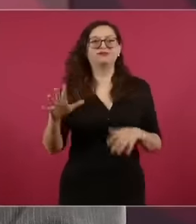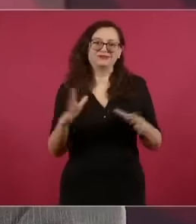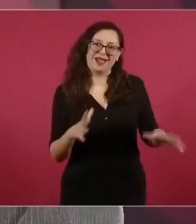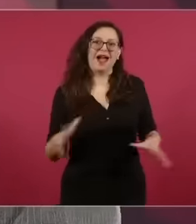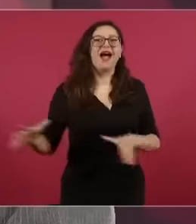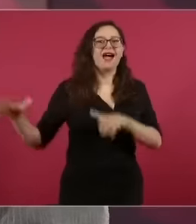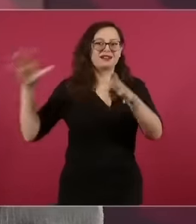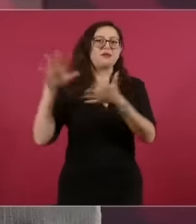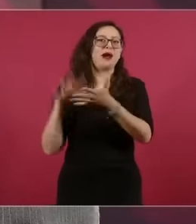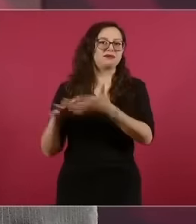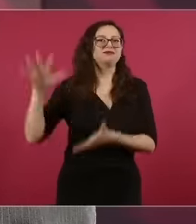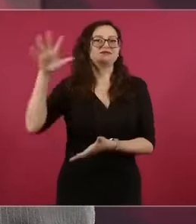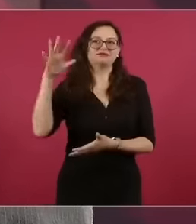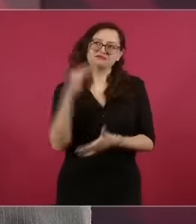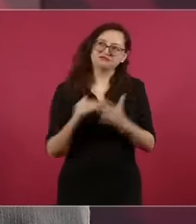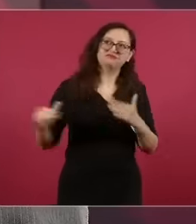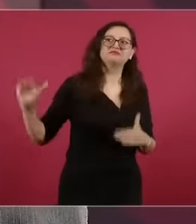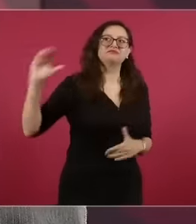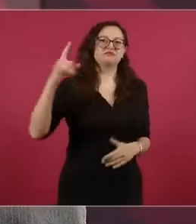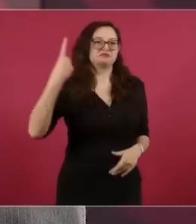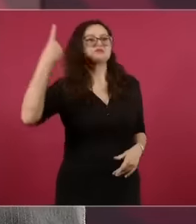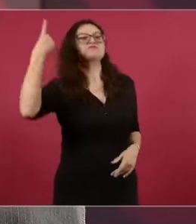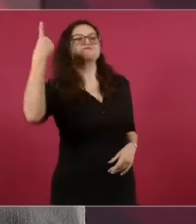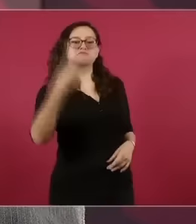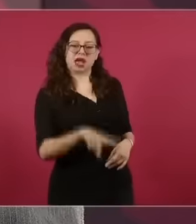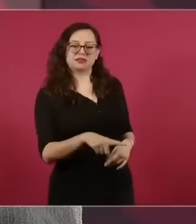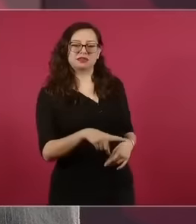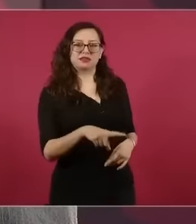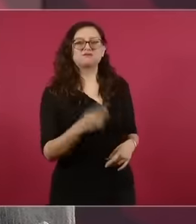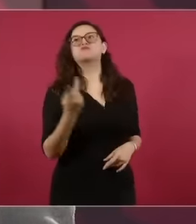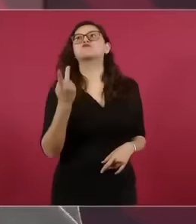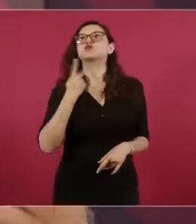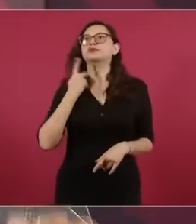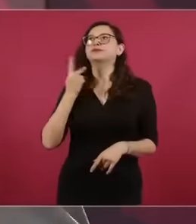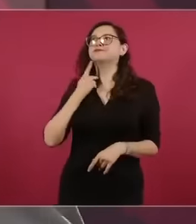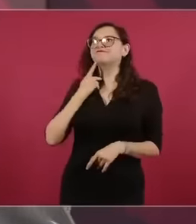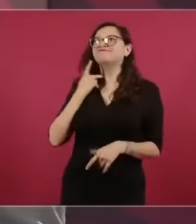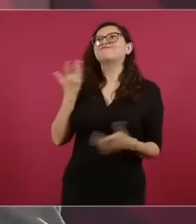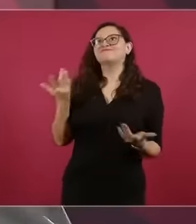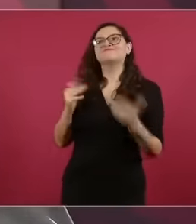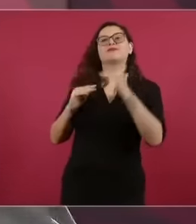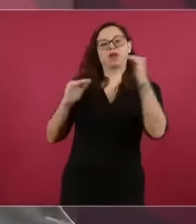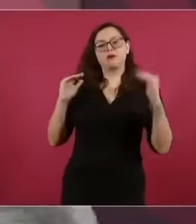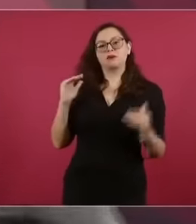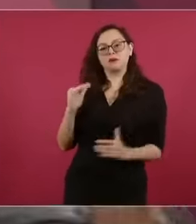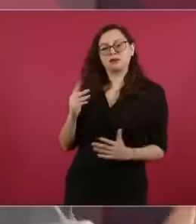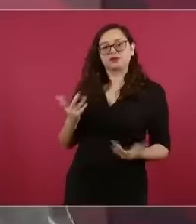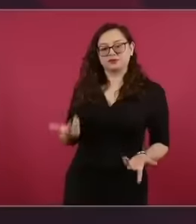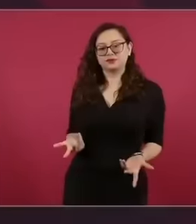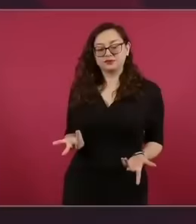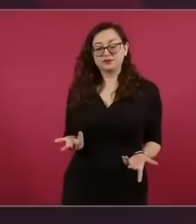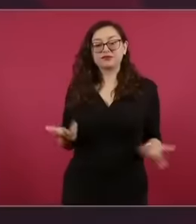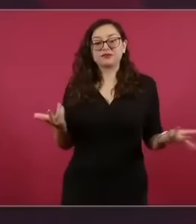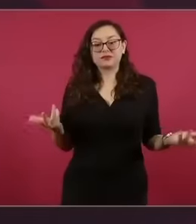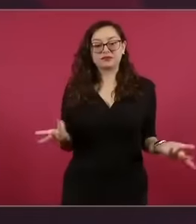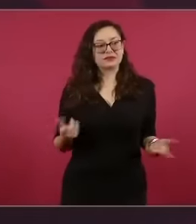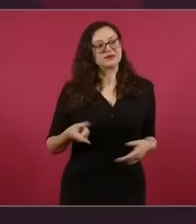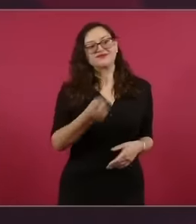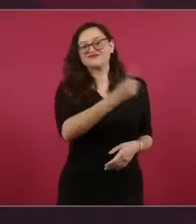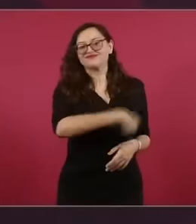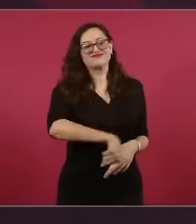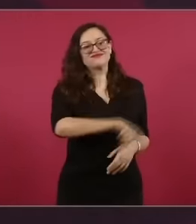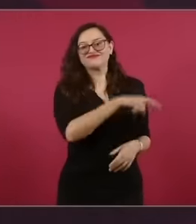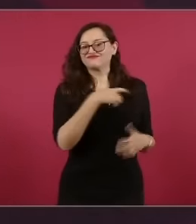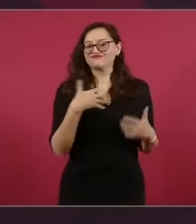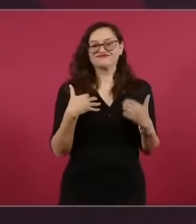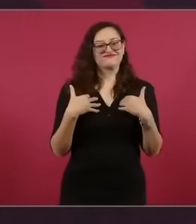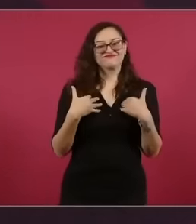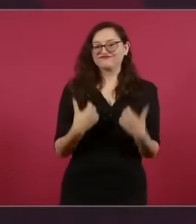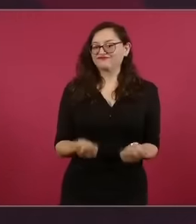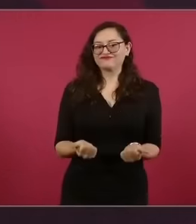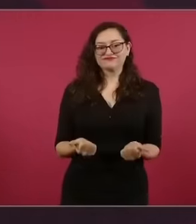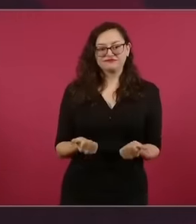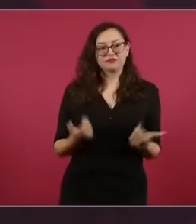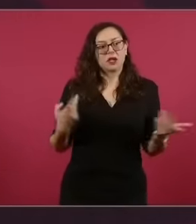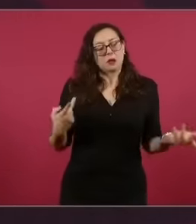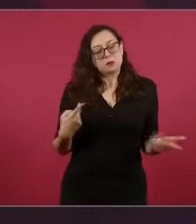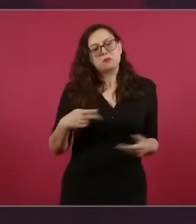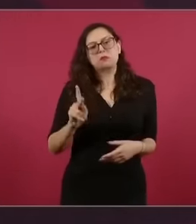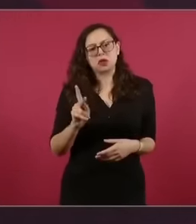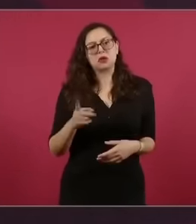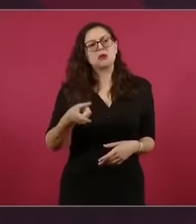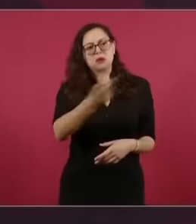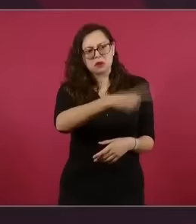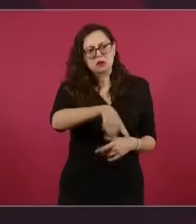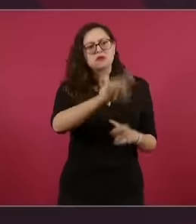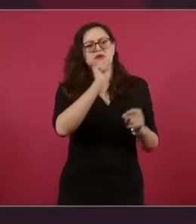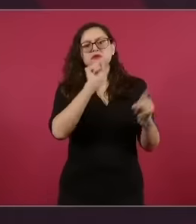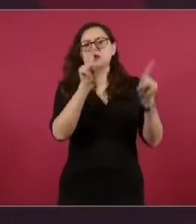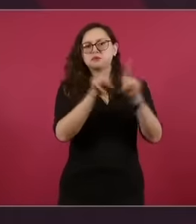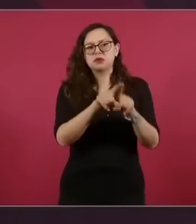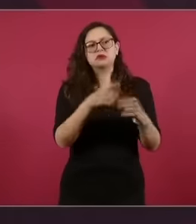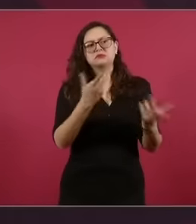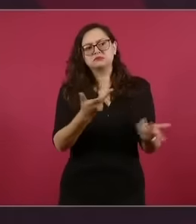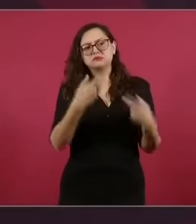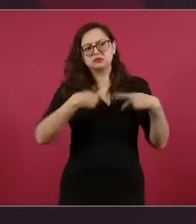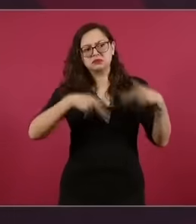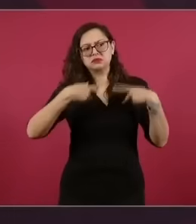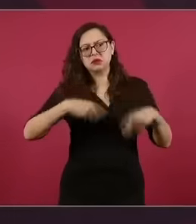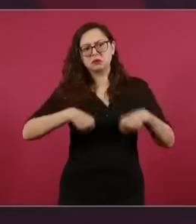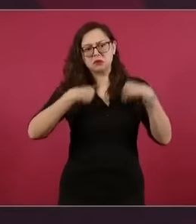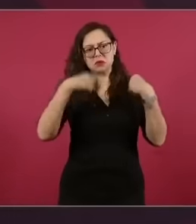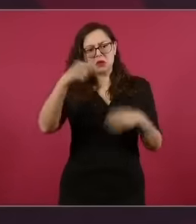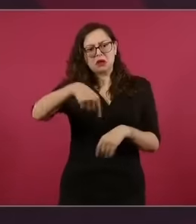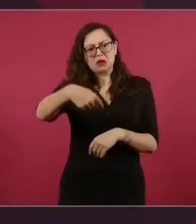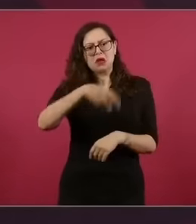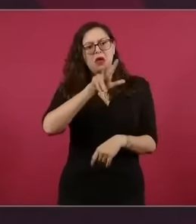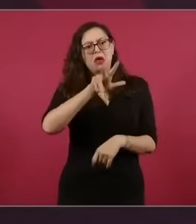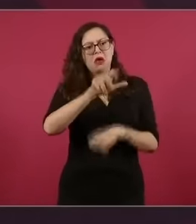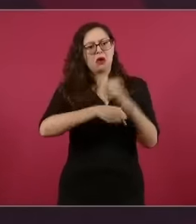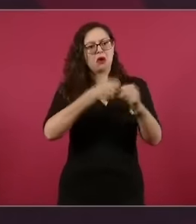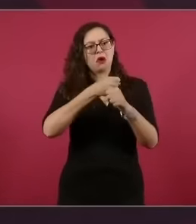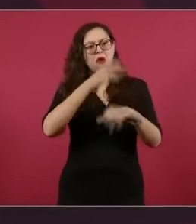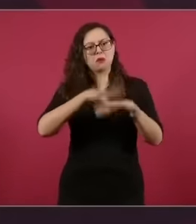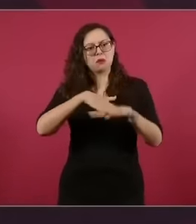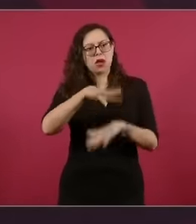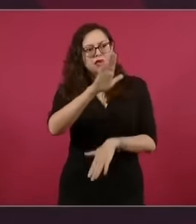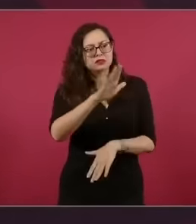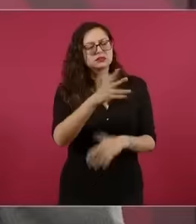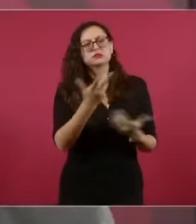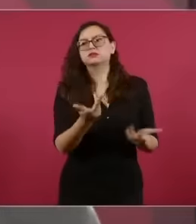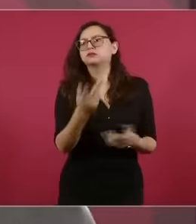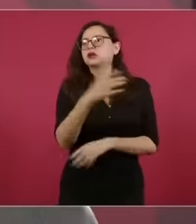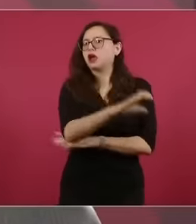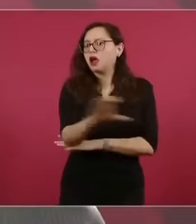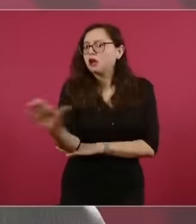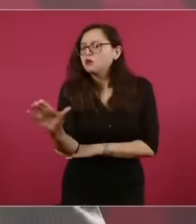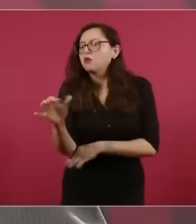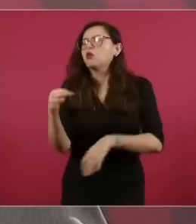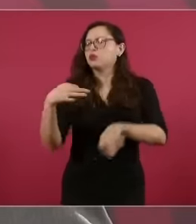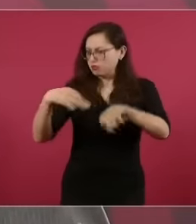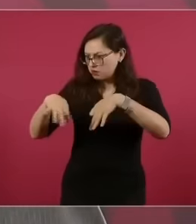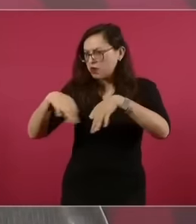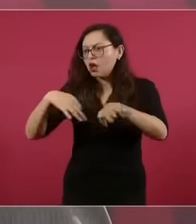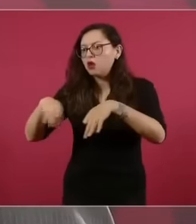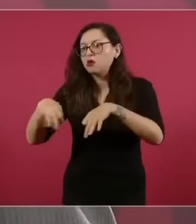rule and well, they are citizens just like He is a citizen, a peasant, a worker, a